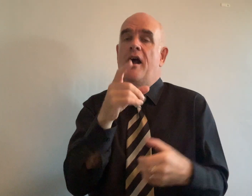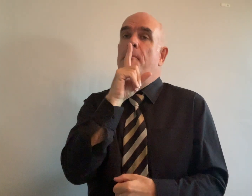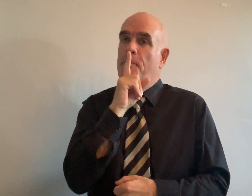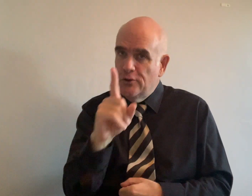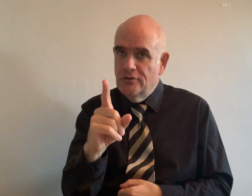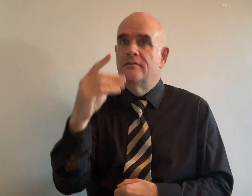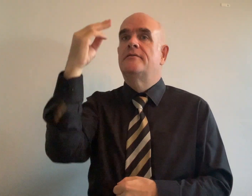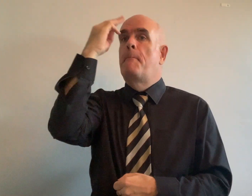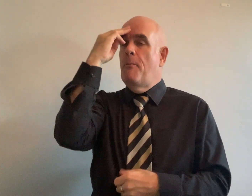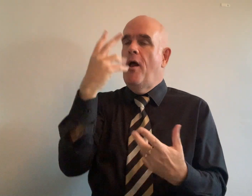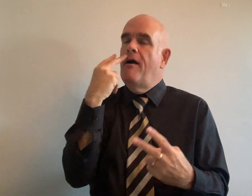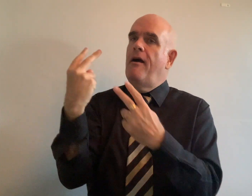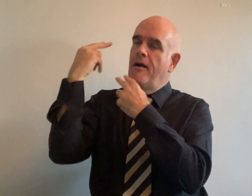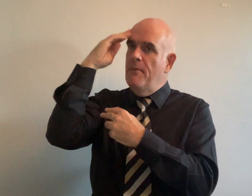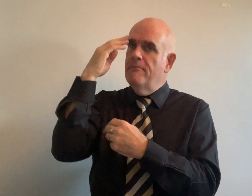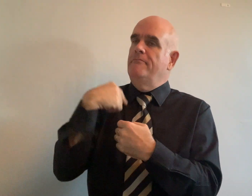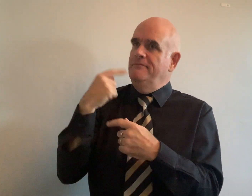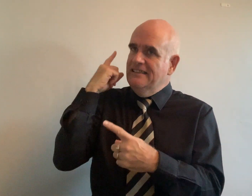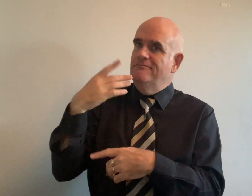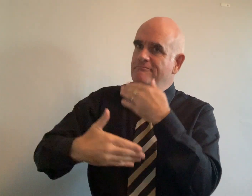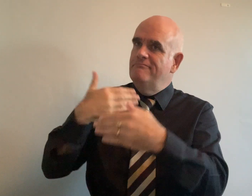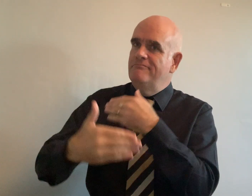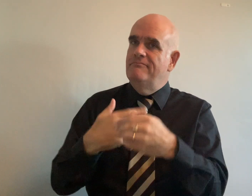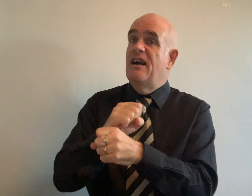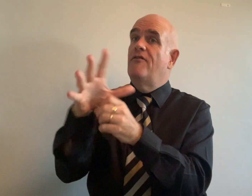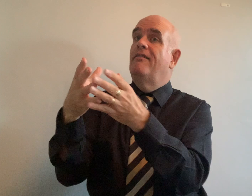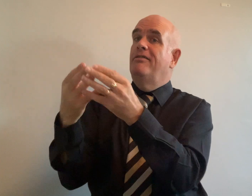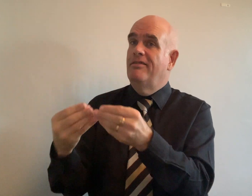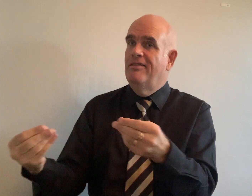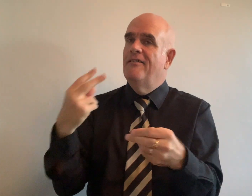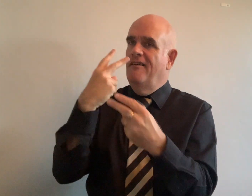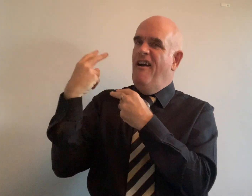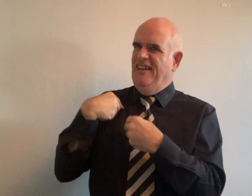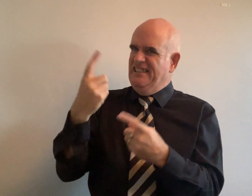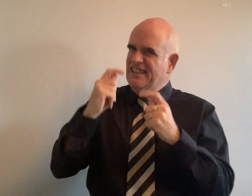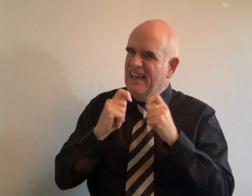others, such as carers, but what a memory it will be, a legacy too, when the virus